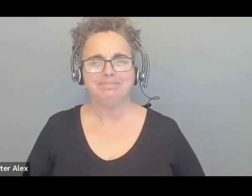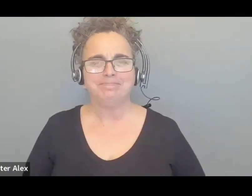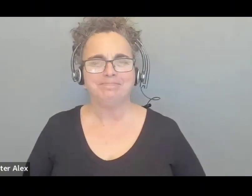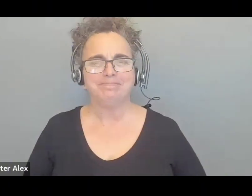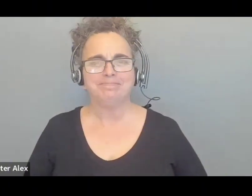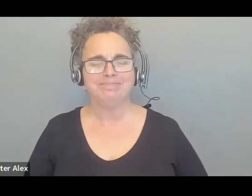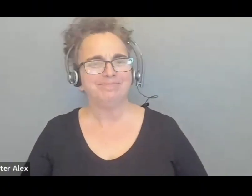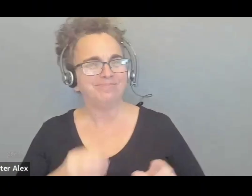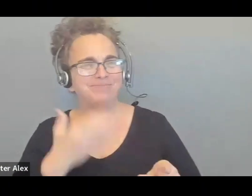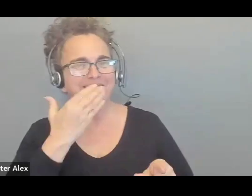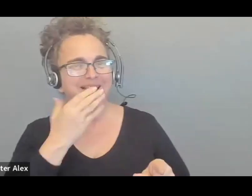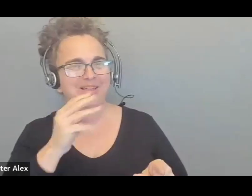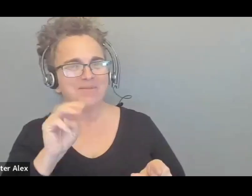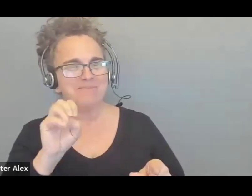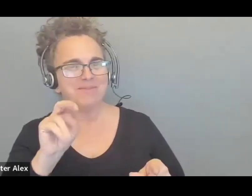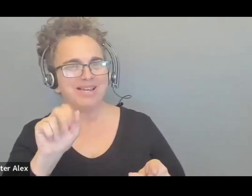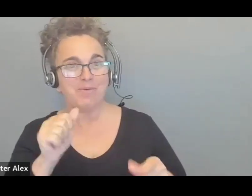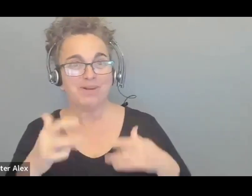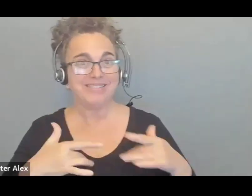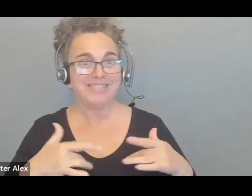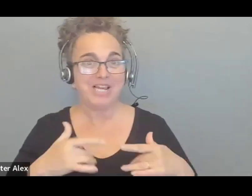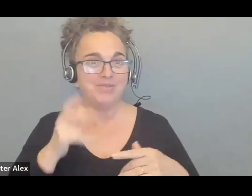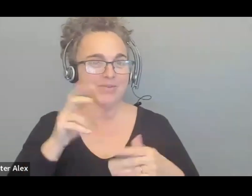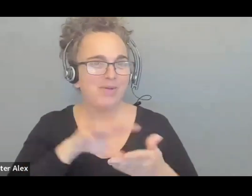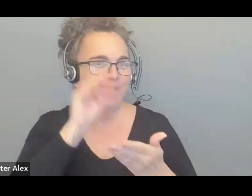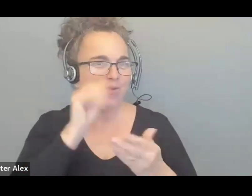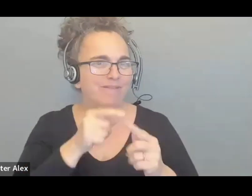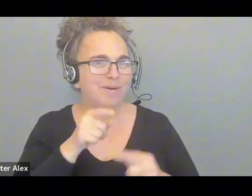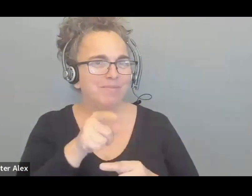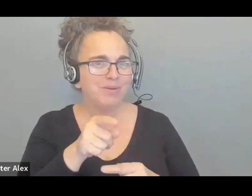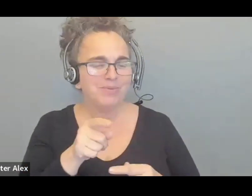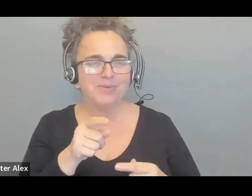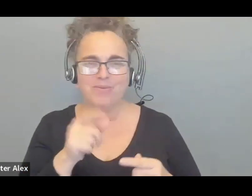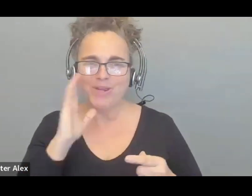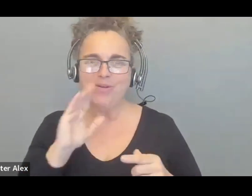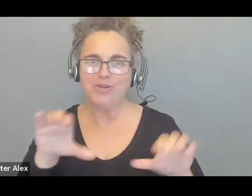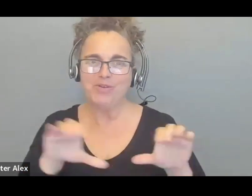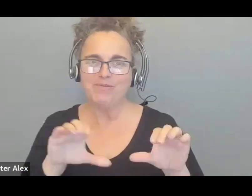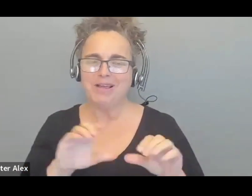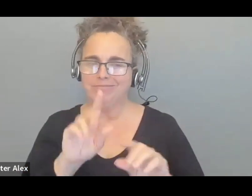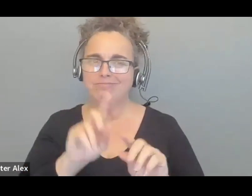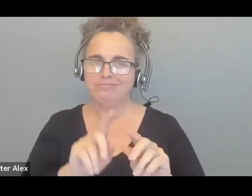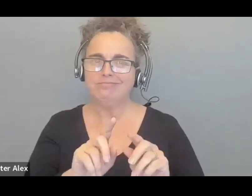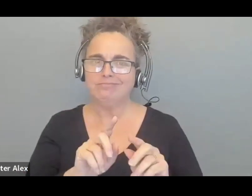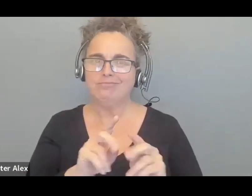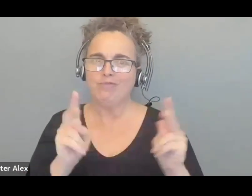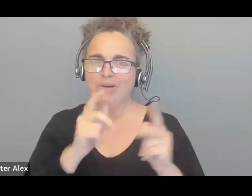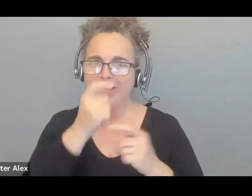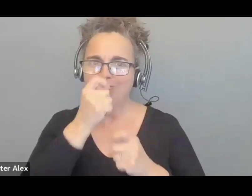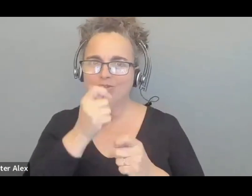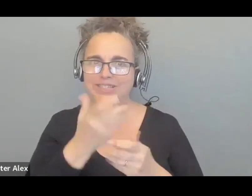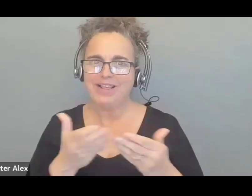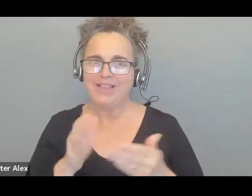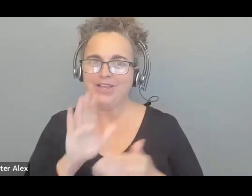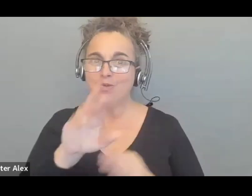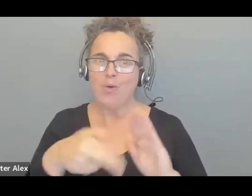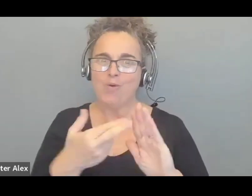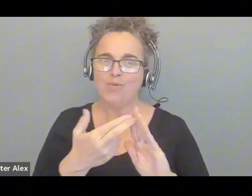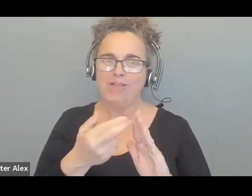Thank you Meena. And we're excited to learn from you. We know that you've done very interesting things in, in your role at GitHub and Microsoft,